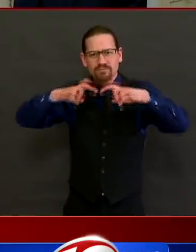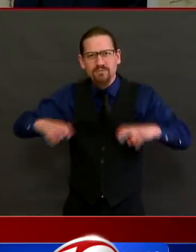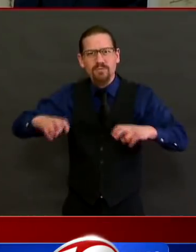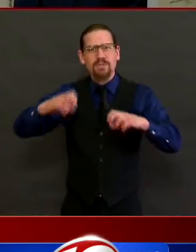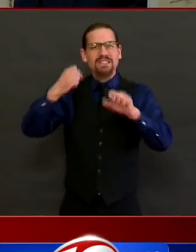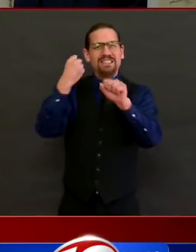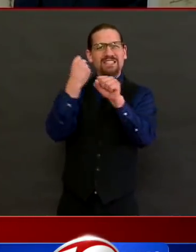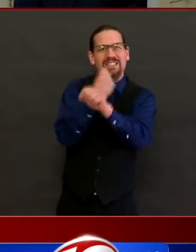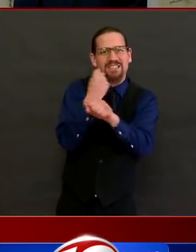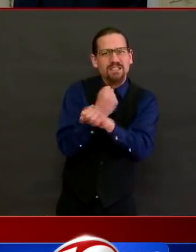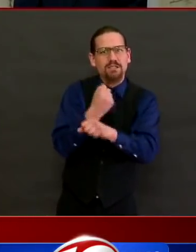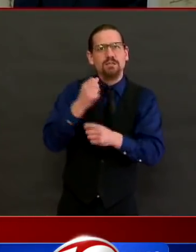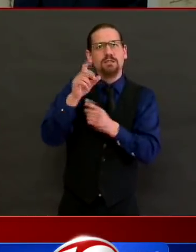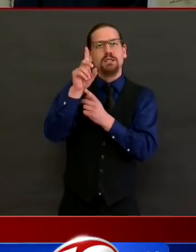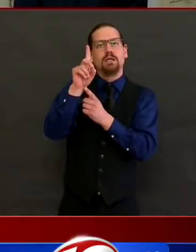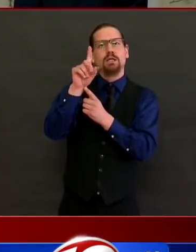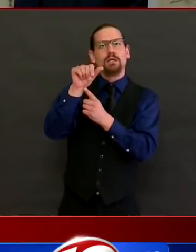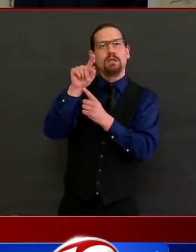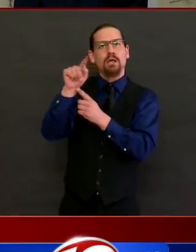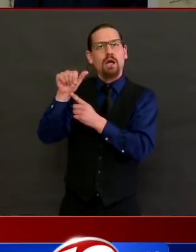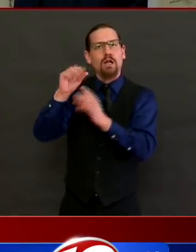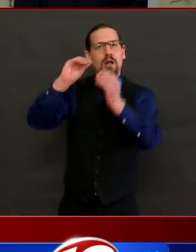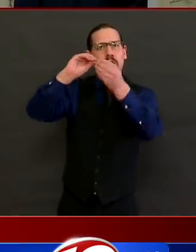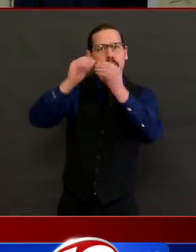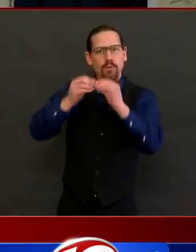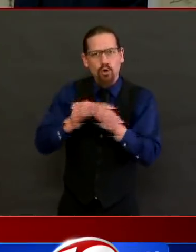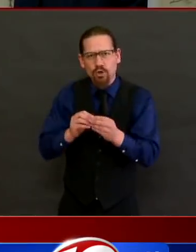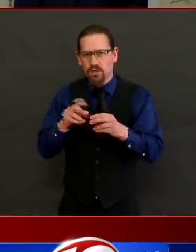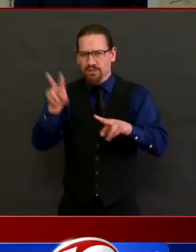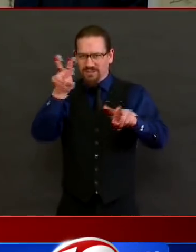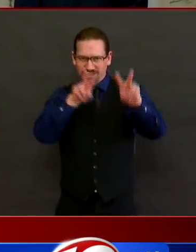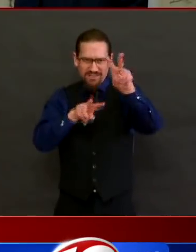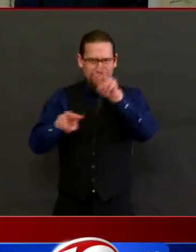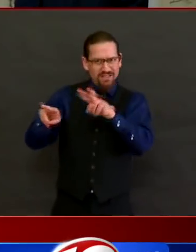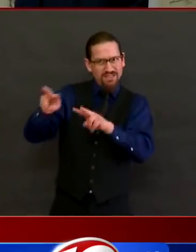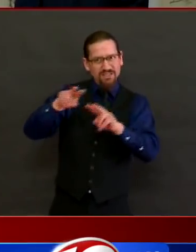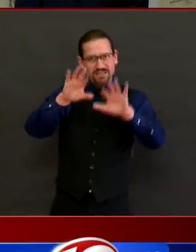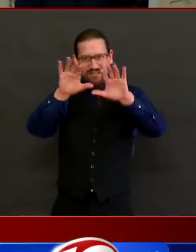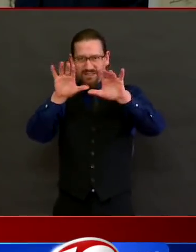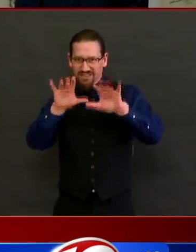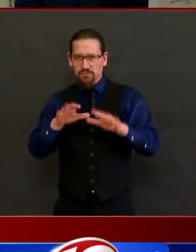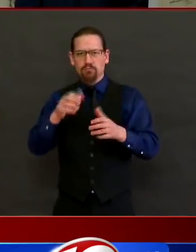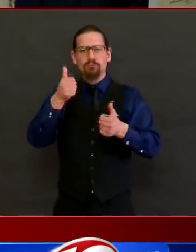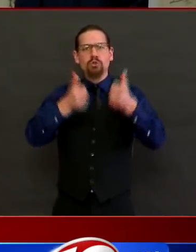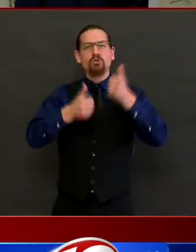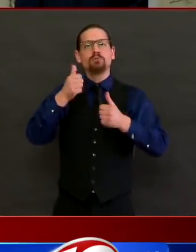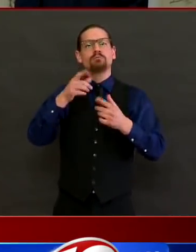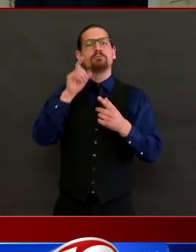THOUSANDS OF SIMULATIONS. AND THEN, IT IS THEIR BEST GUESS